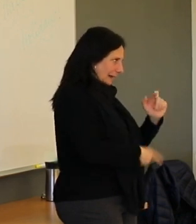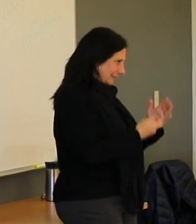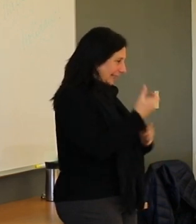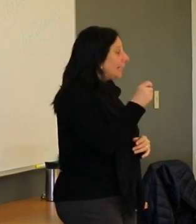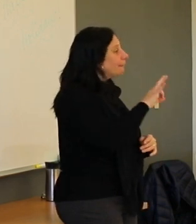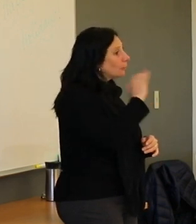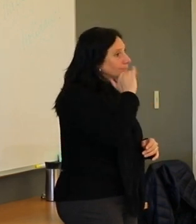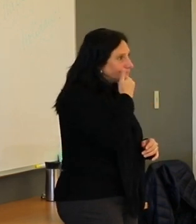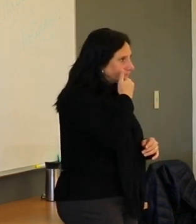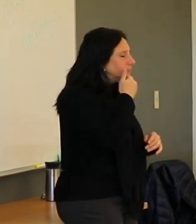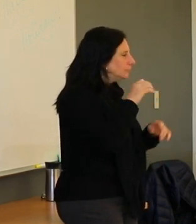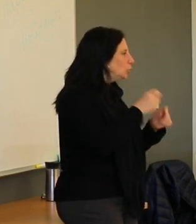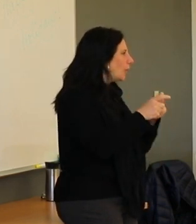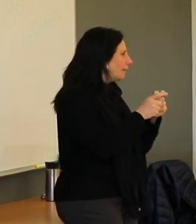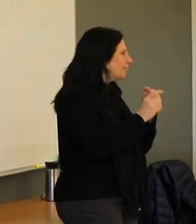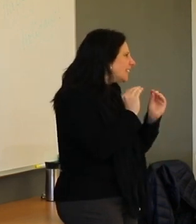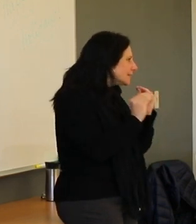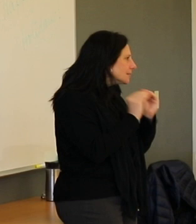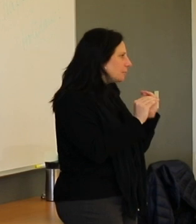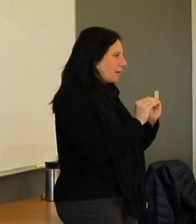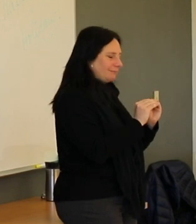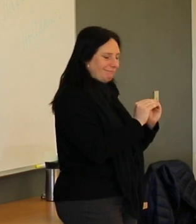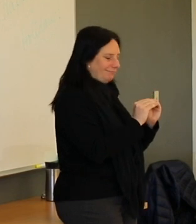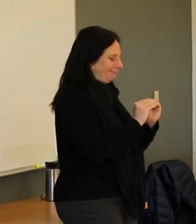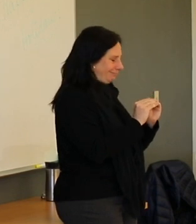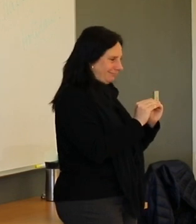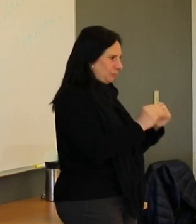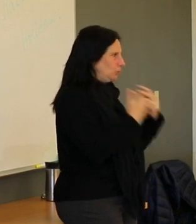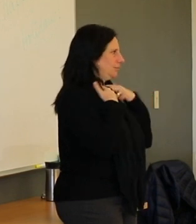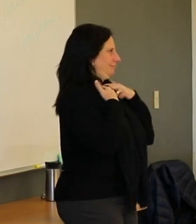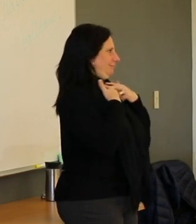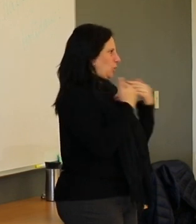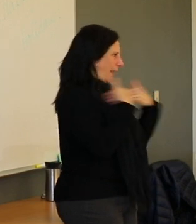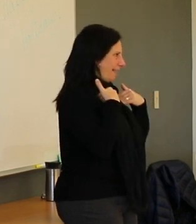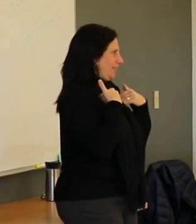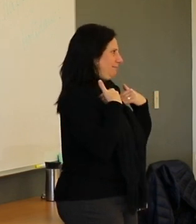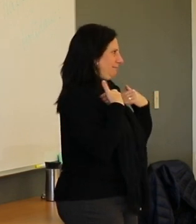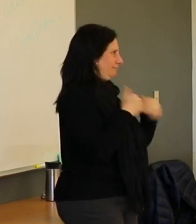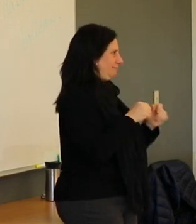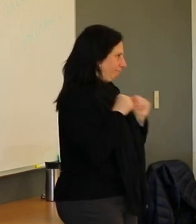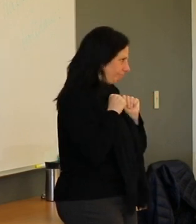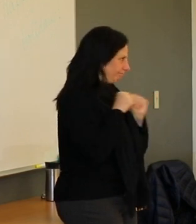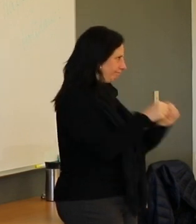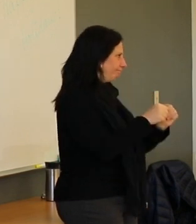So that be the first thing. I. Know